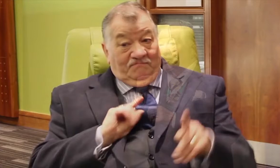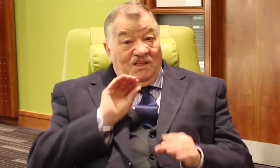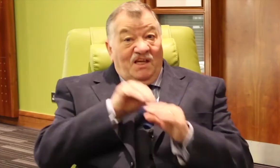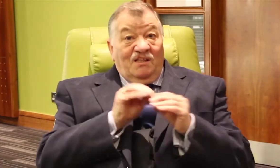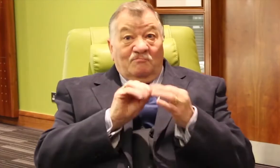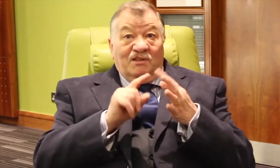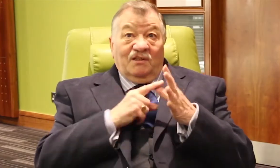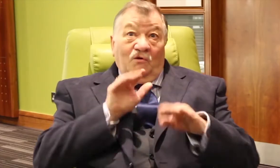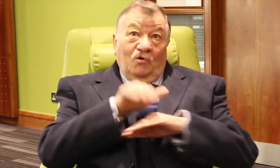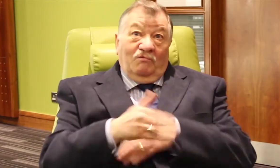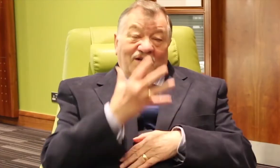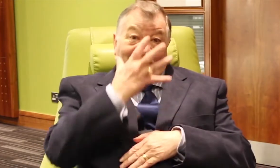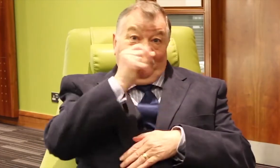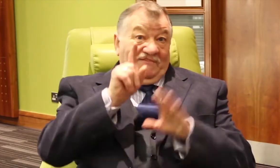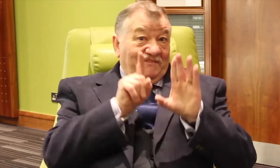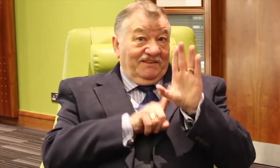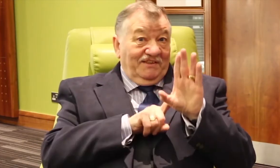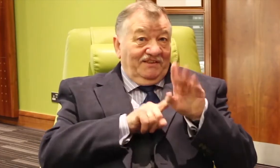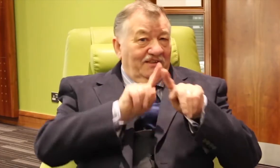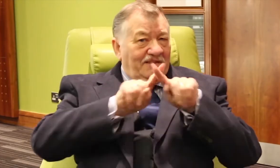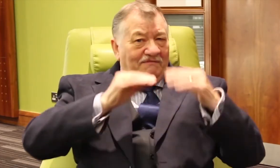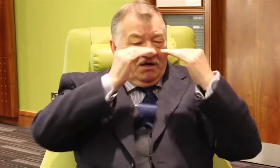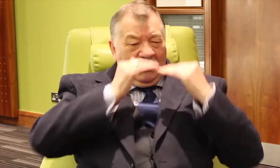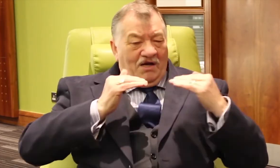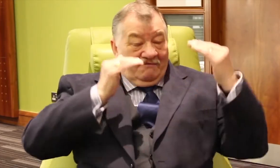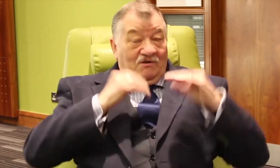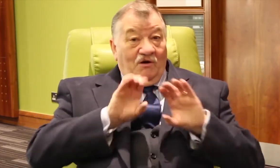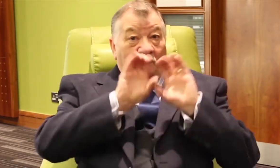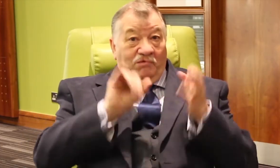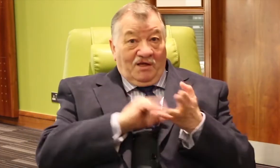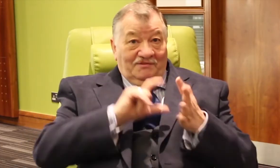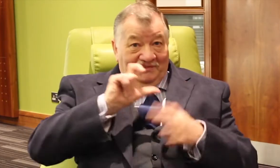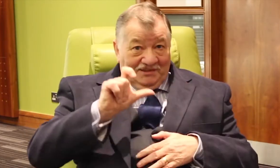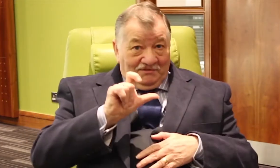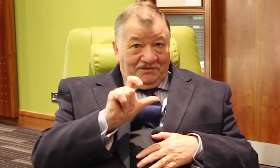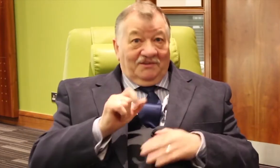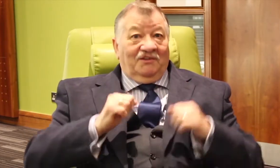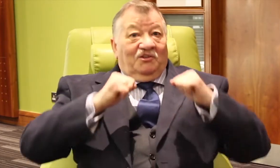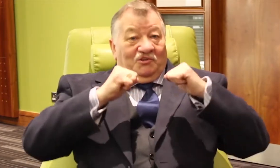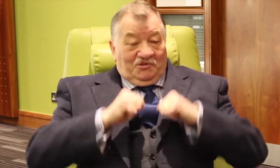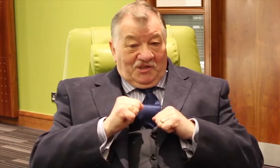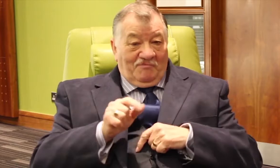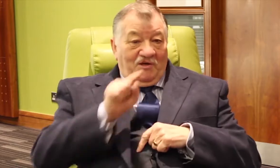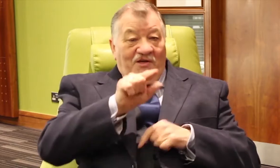I have been involved with the BDA for over fifty years at different levels; Branch Secretary, Chairman,